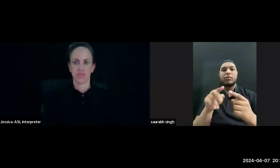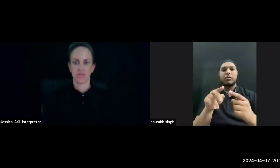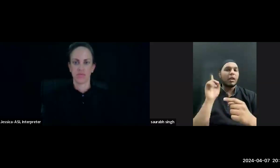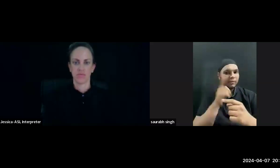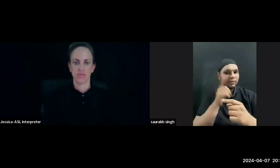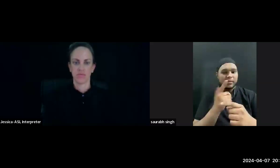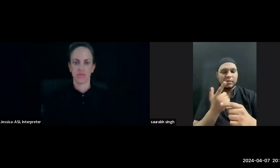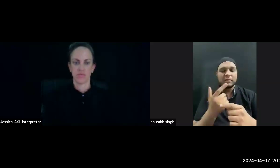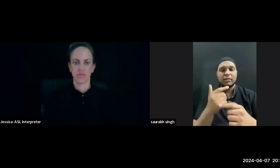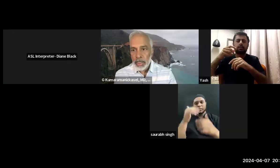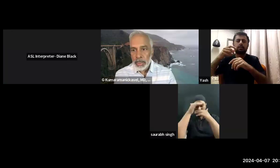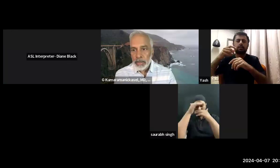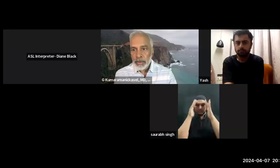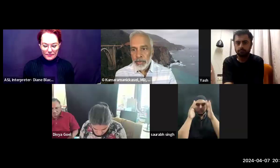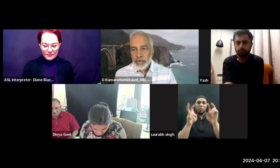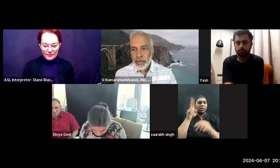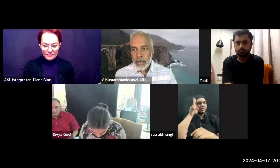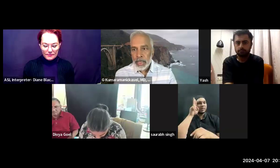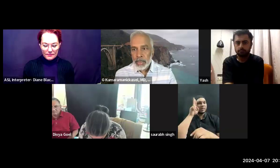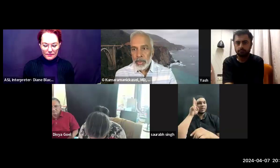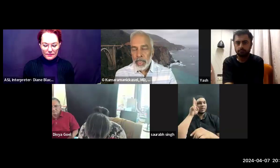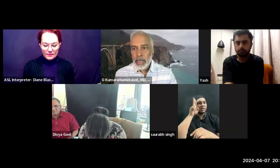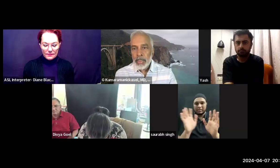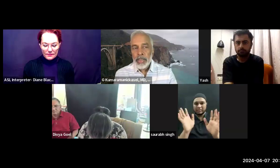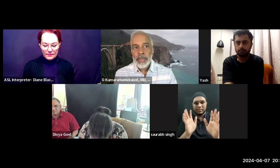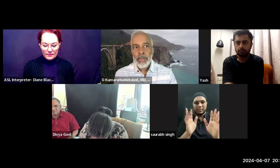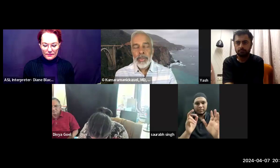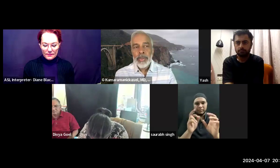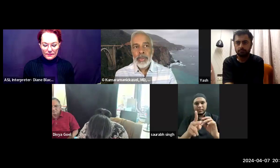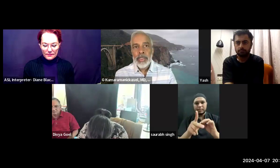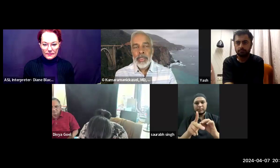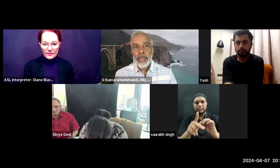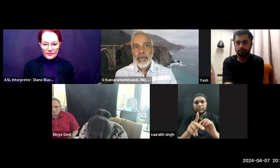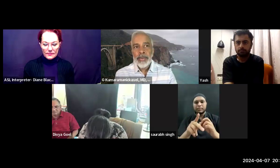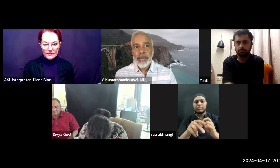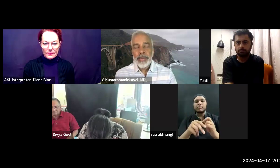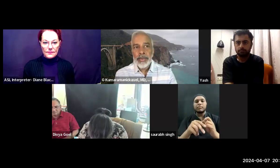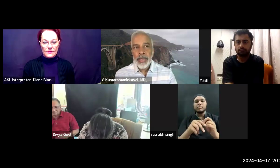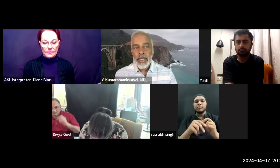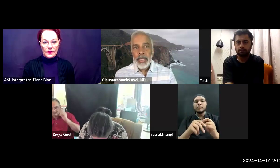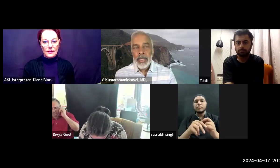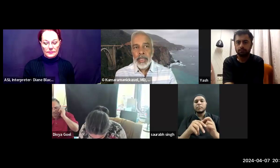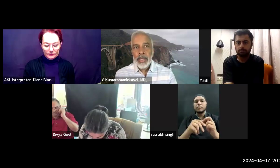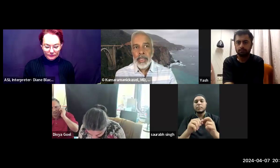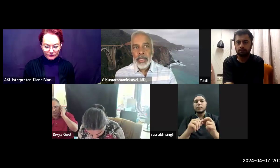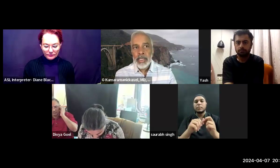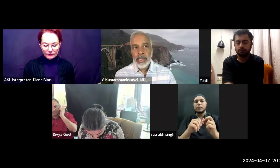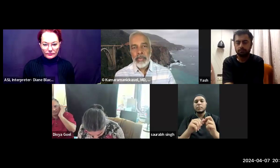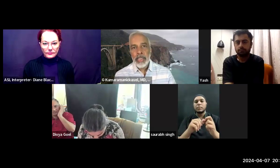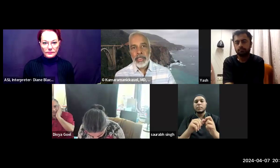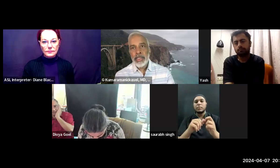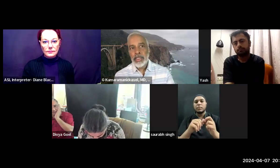syndrome that's not the case. okay so um there are there are several genes